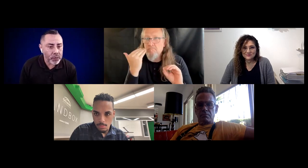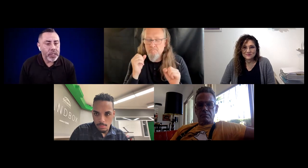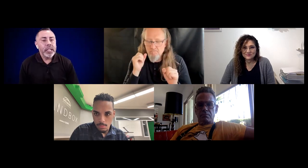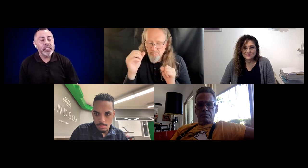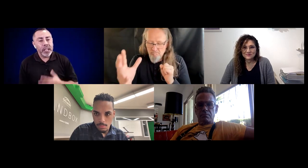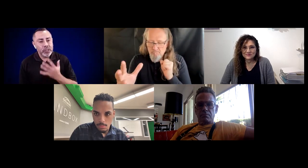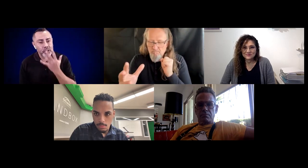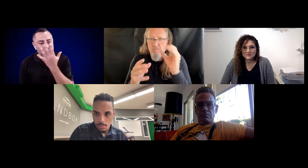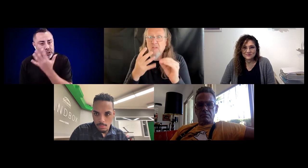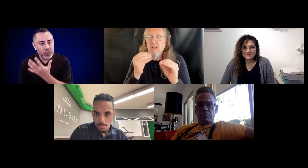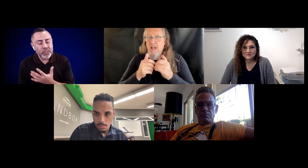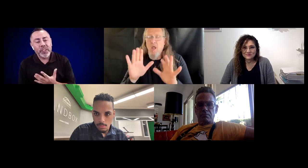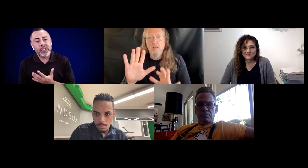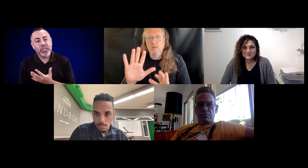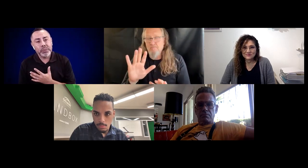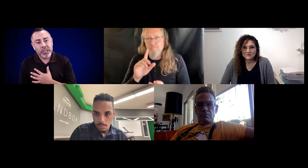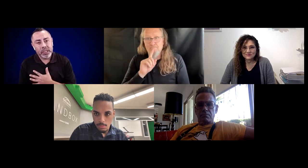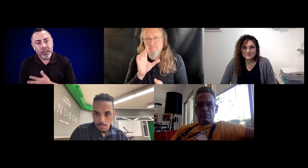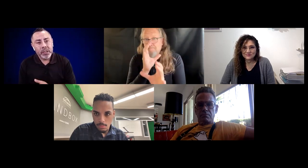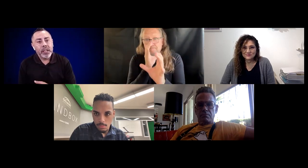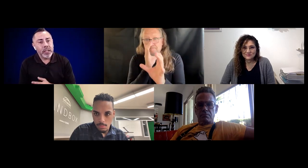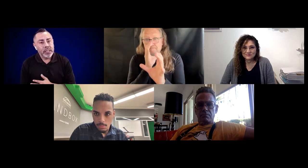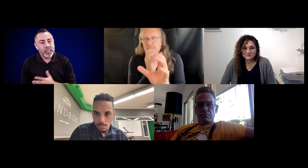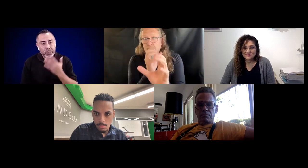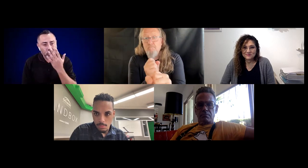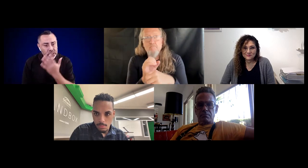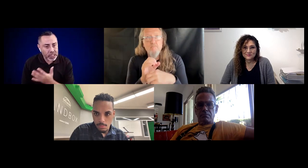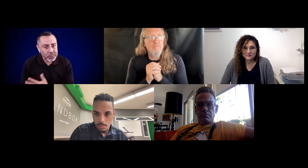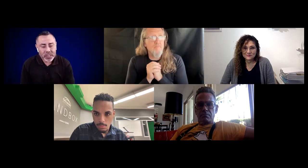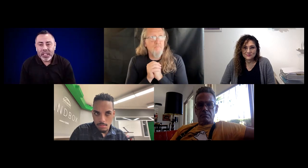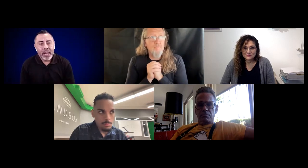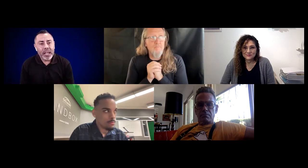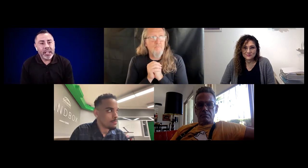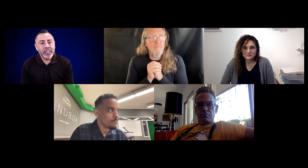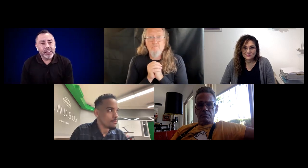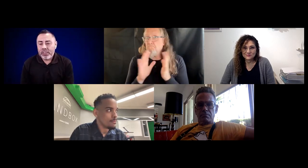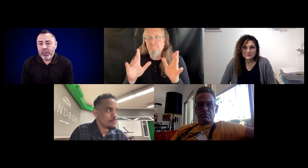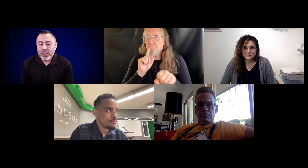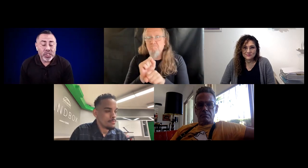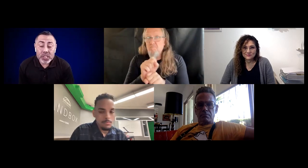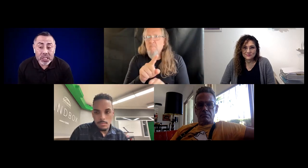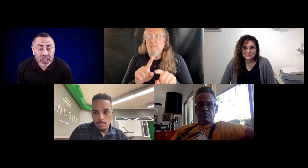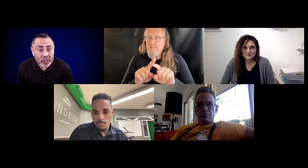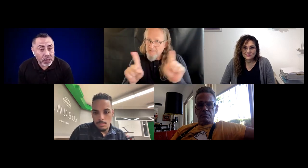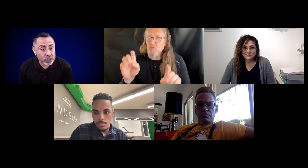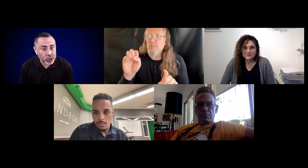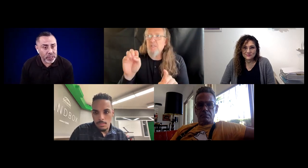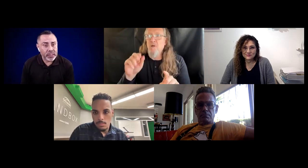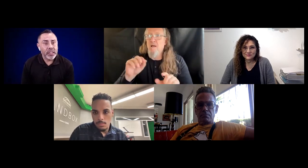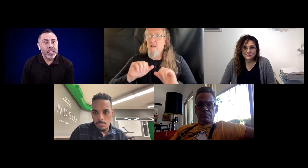He's not using too much facial expression. He's got pursed lips, and just to see him on the screen really draws me in.